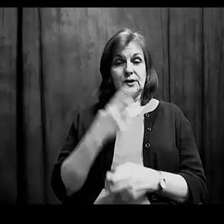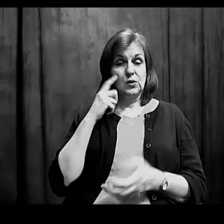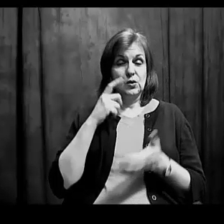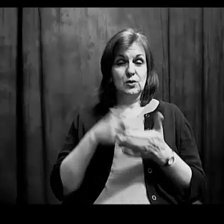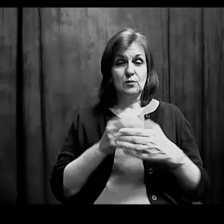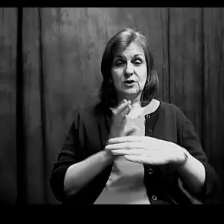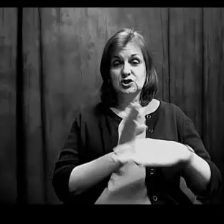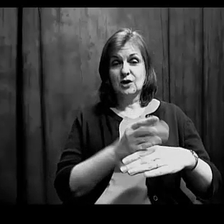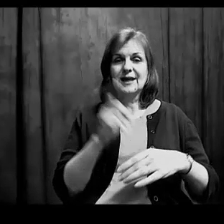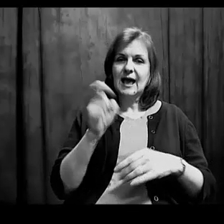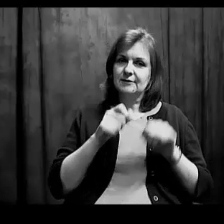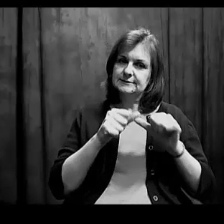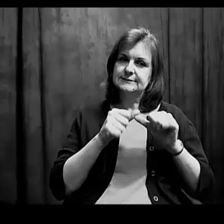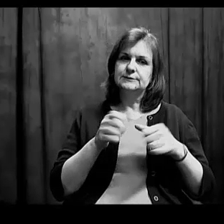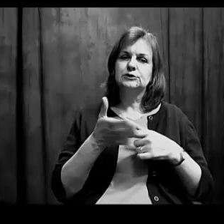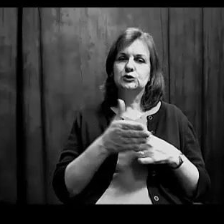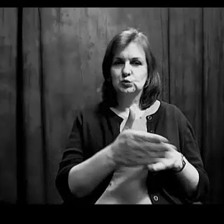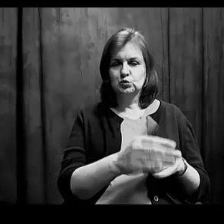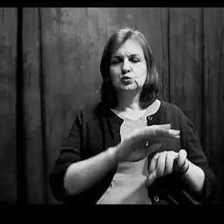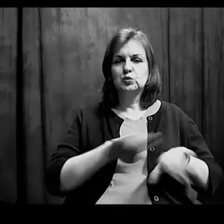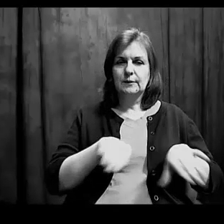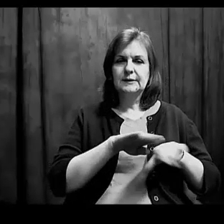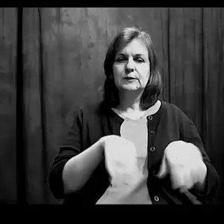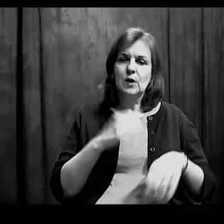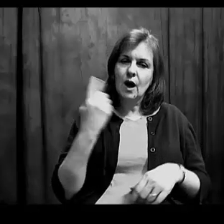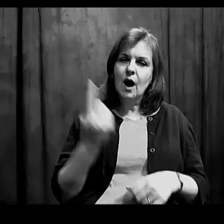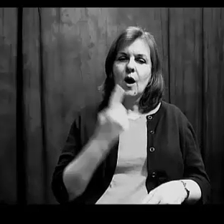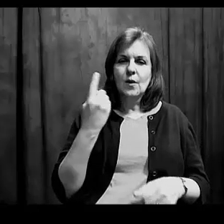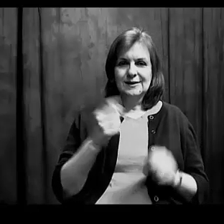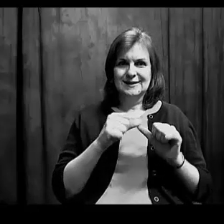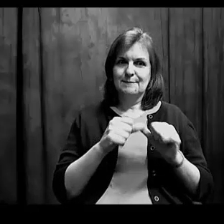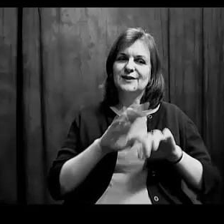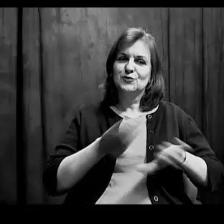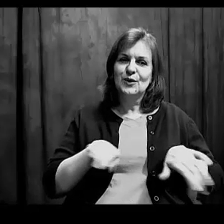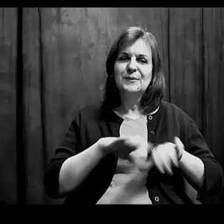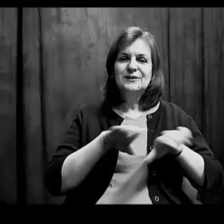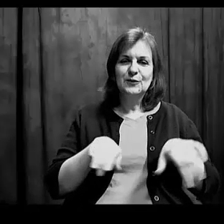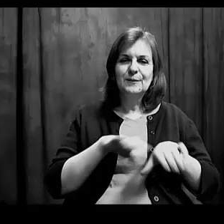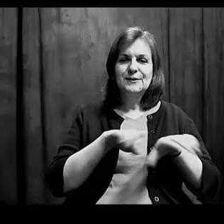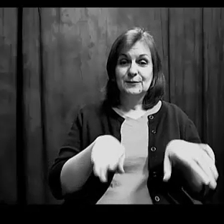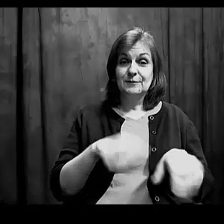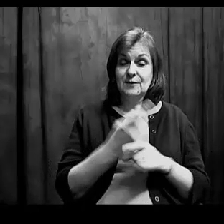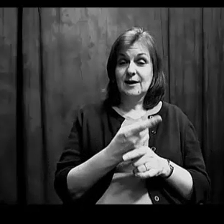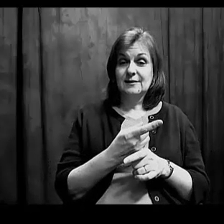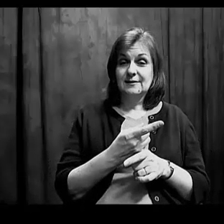you may know sharks have to swim constantly keep on swimmin'!!